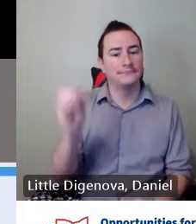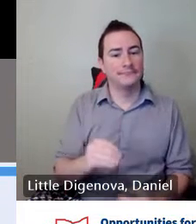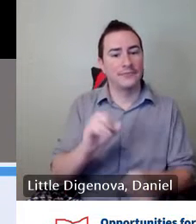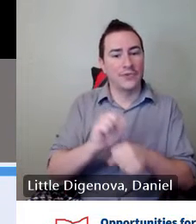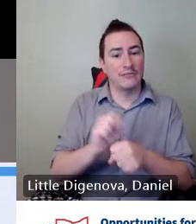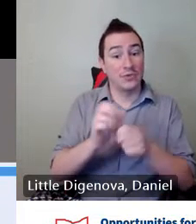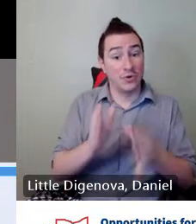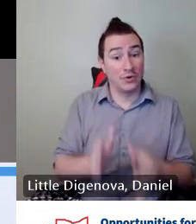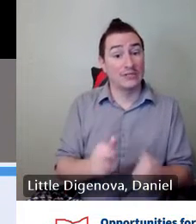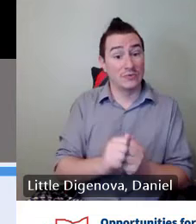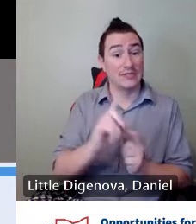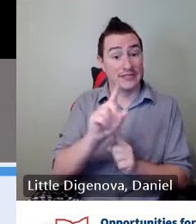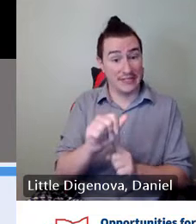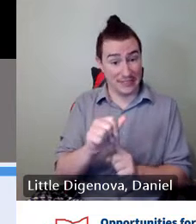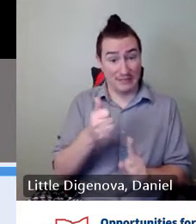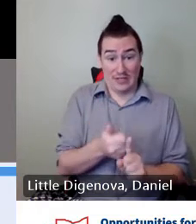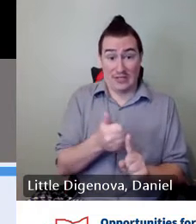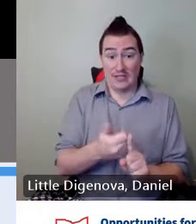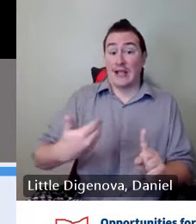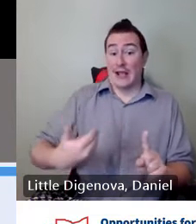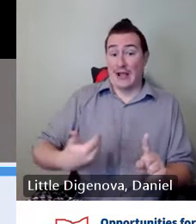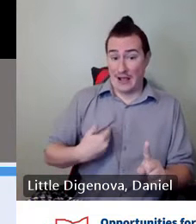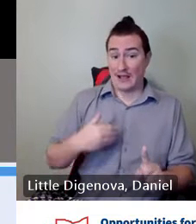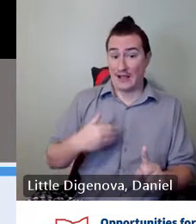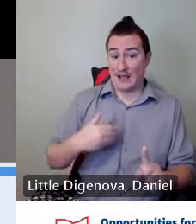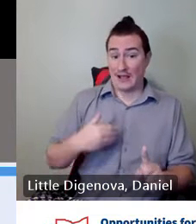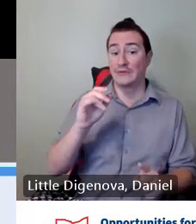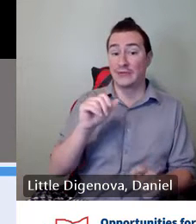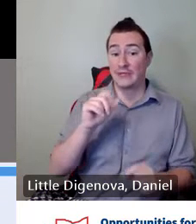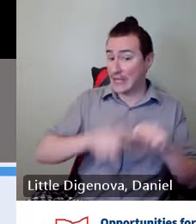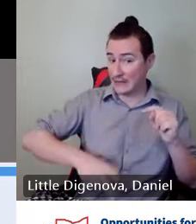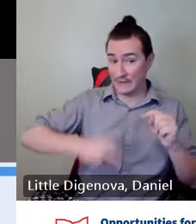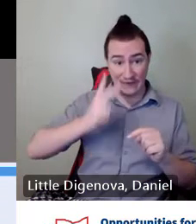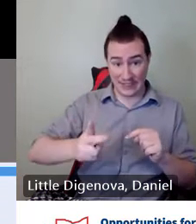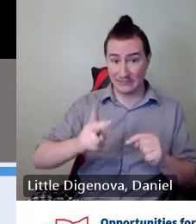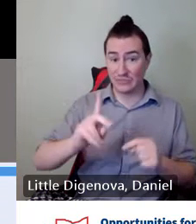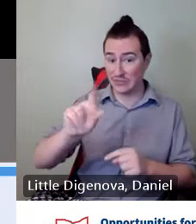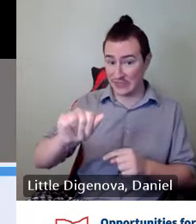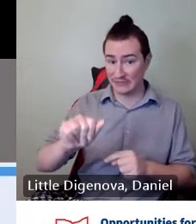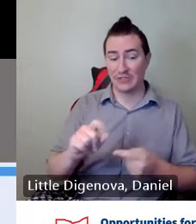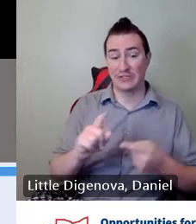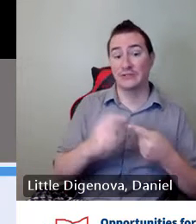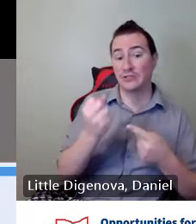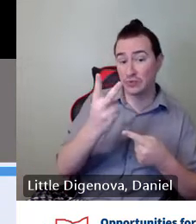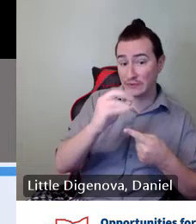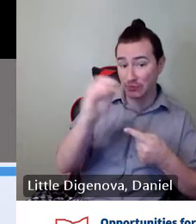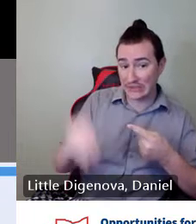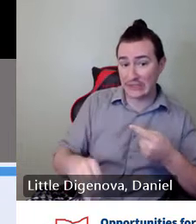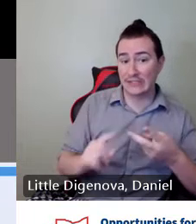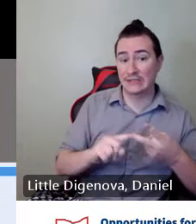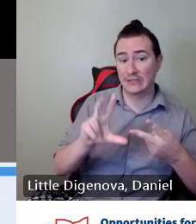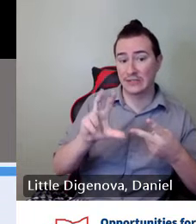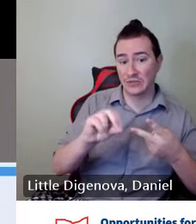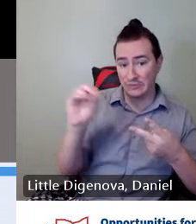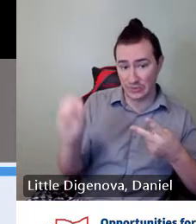The choices are: 12%; 30%; 47%; 62% or 85%.